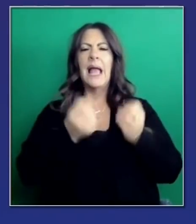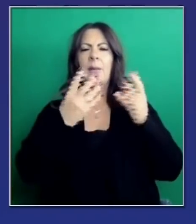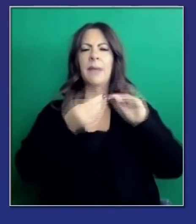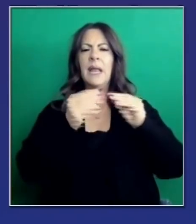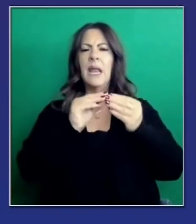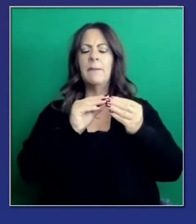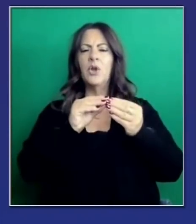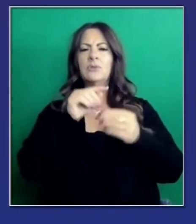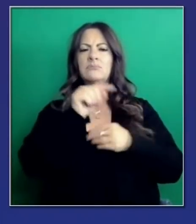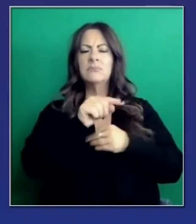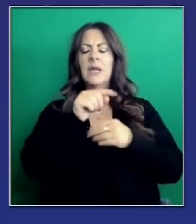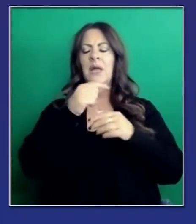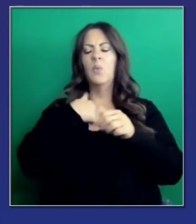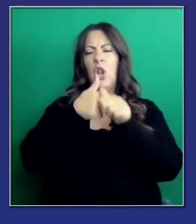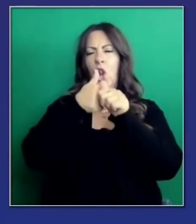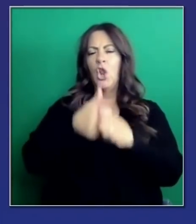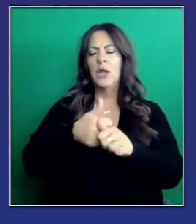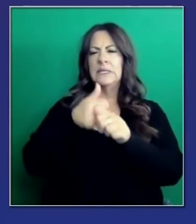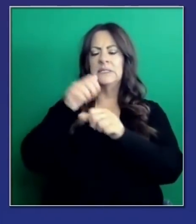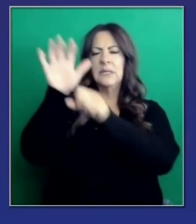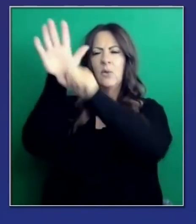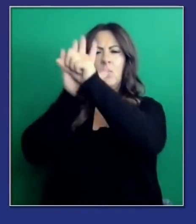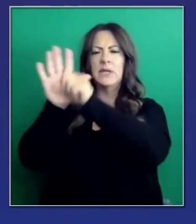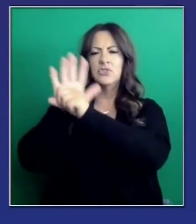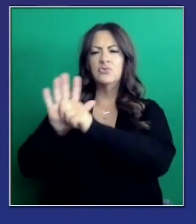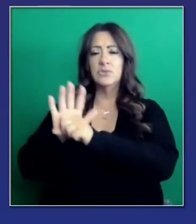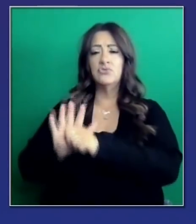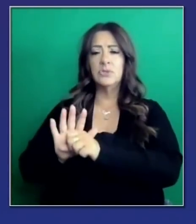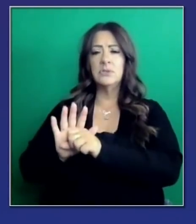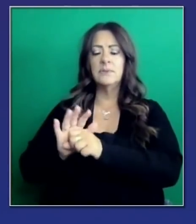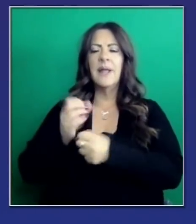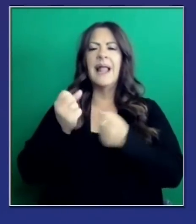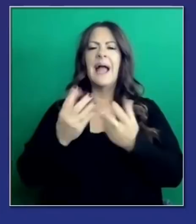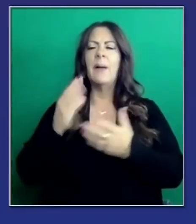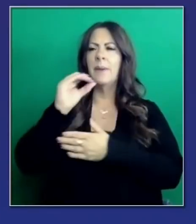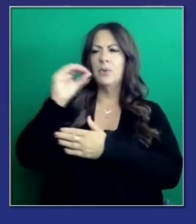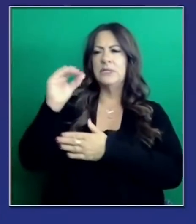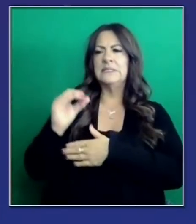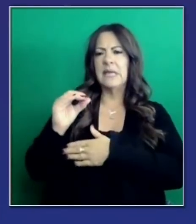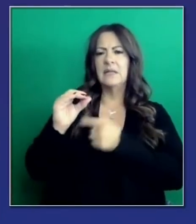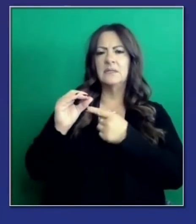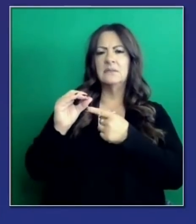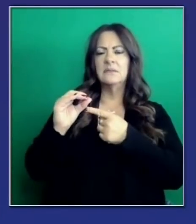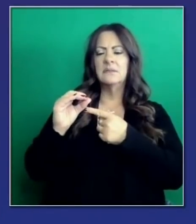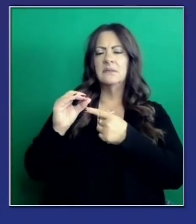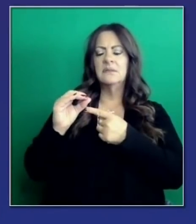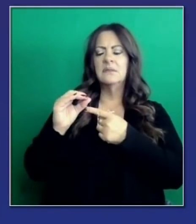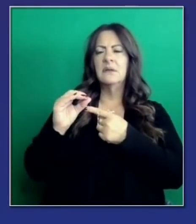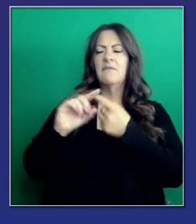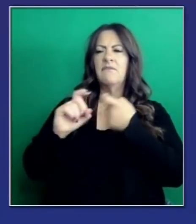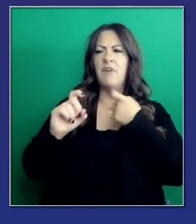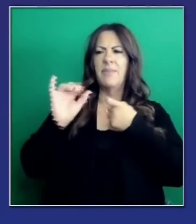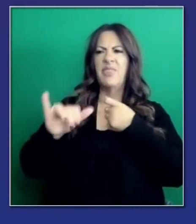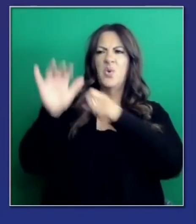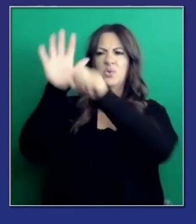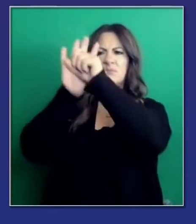GIVES US CONFIDENCE ON WHERE WE WILL LAND IN A NUMBER OF WEEKS. WE LOOK AT CASE RATES MORE BROADLY DEFINED ON A REGIONAL